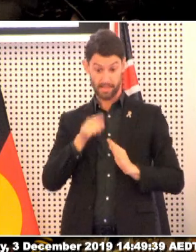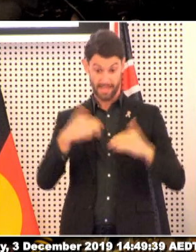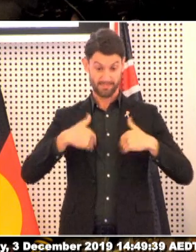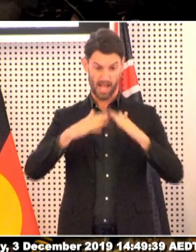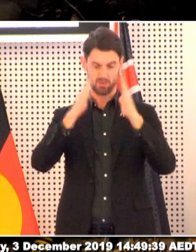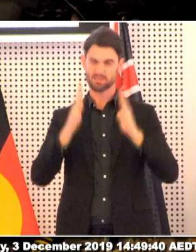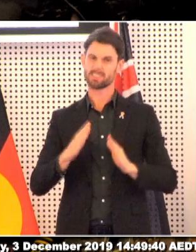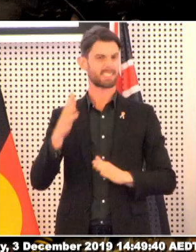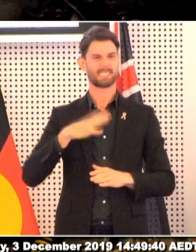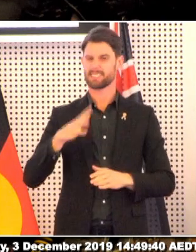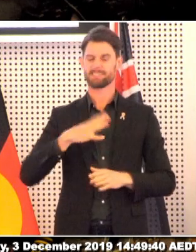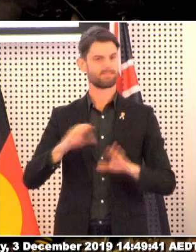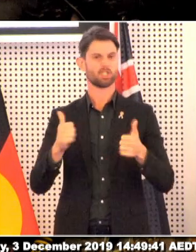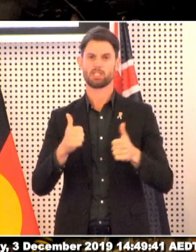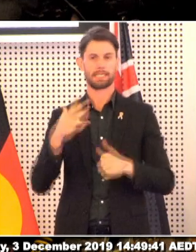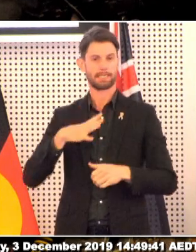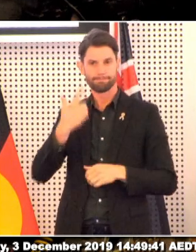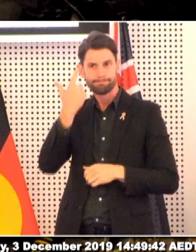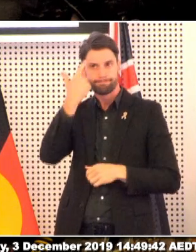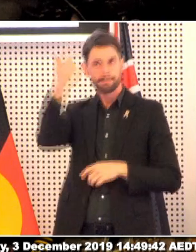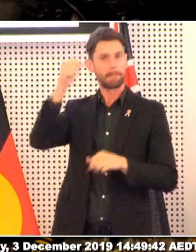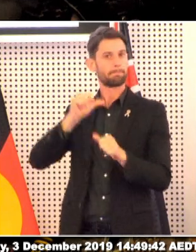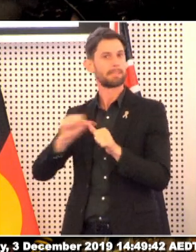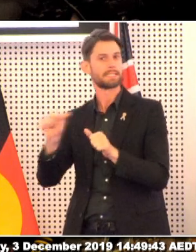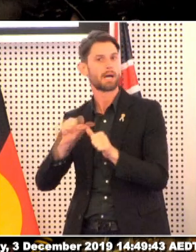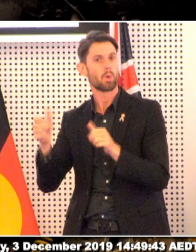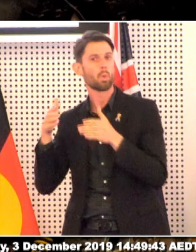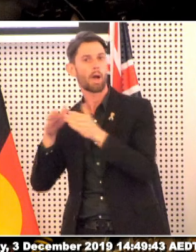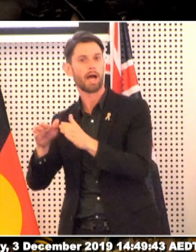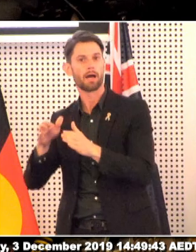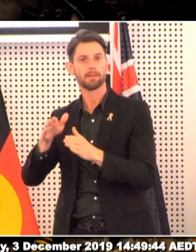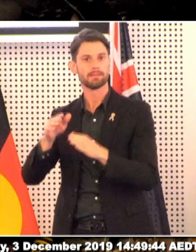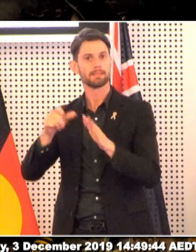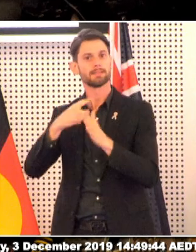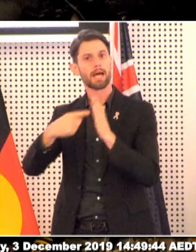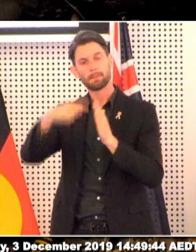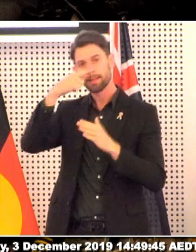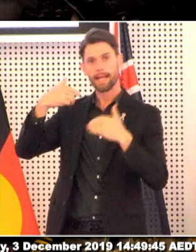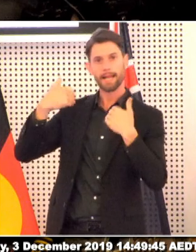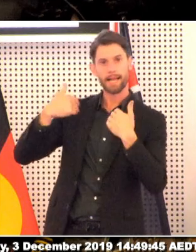So I just want to explore with you your views on where the group home model fits.